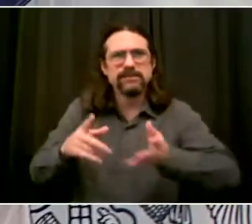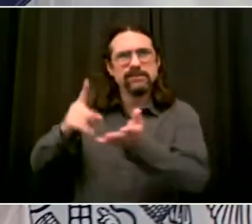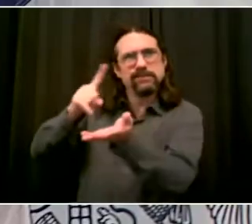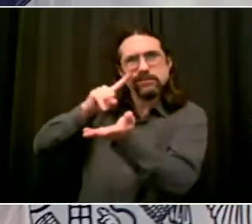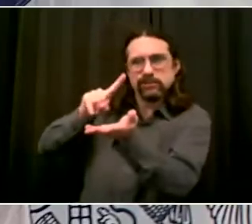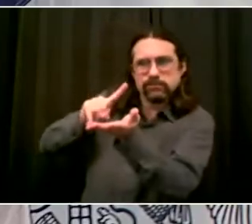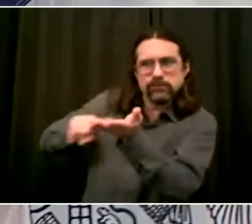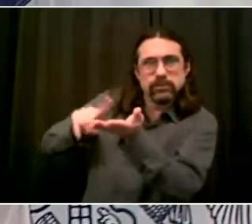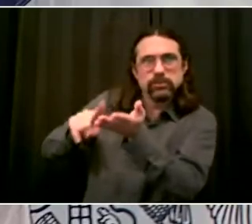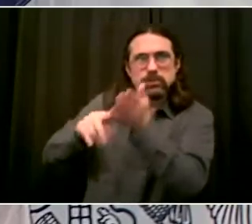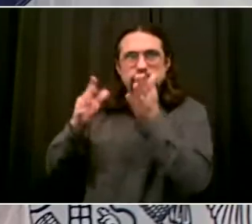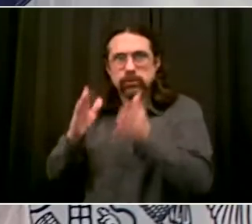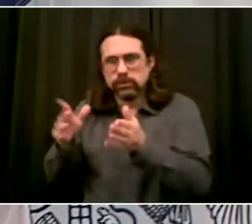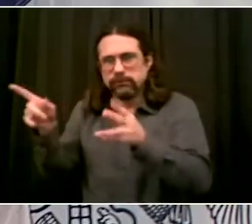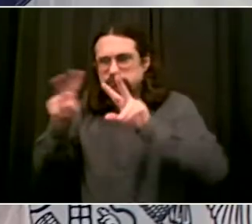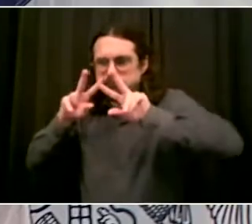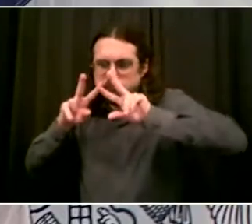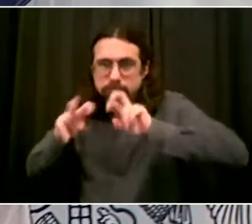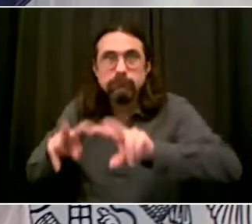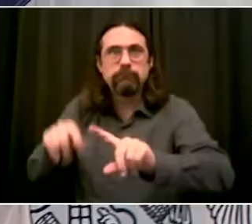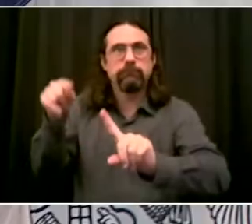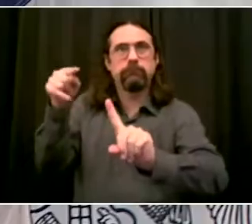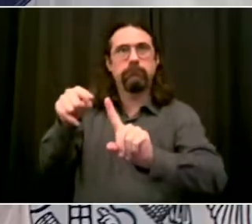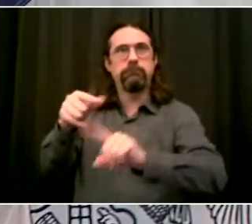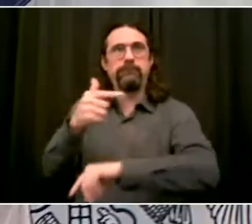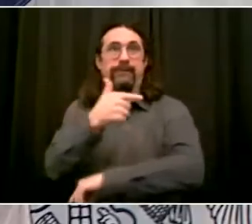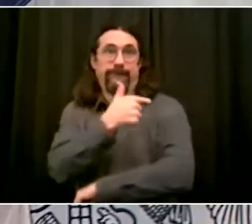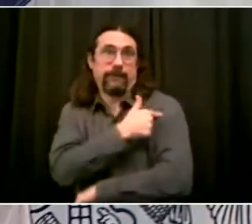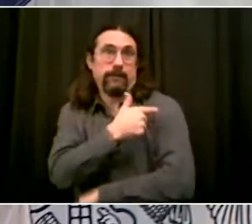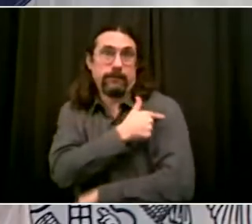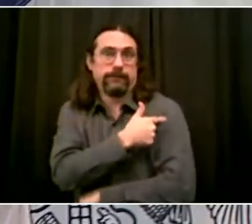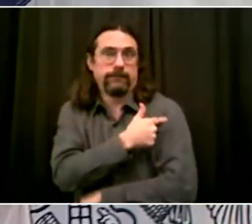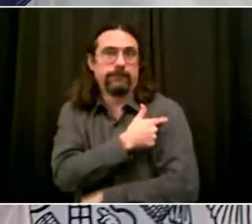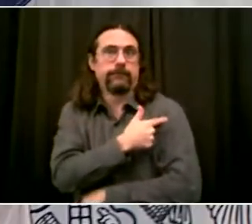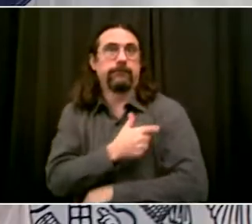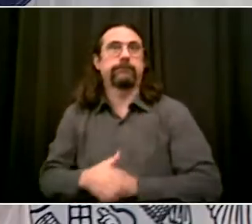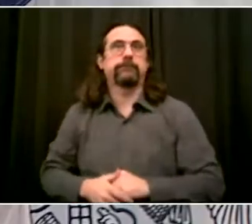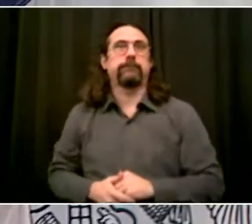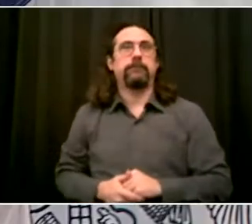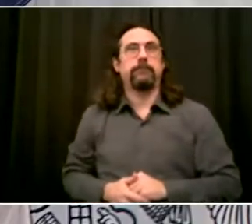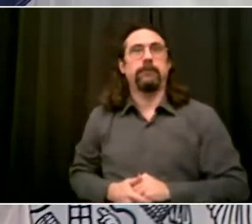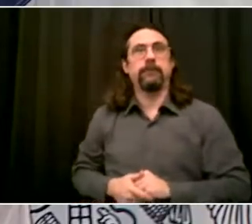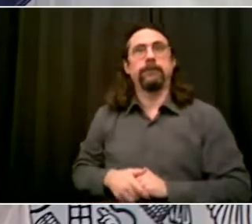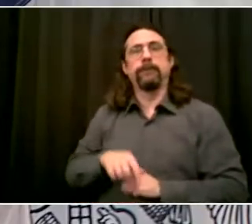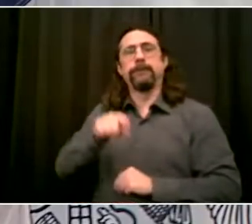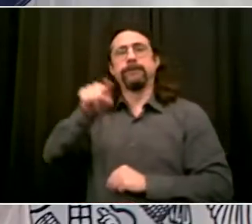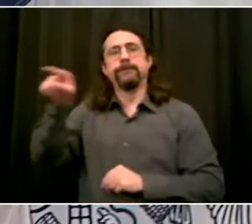DMOERNA TRIALS SAID THAT